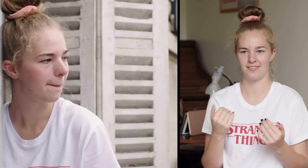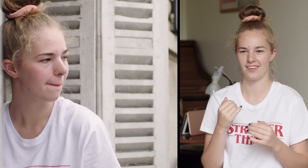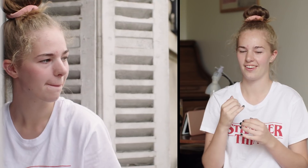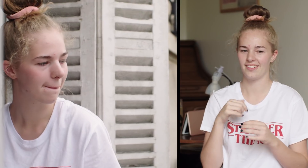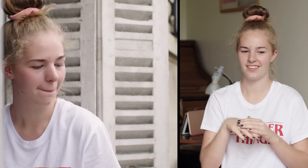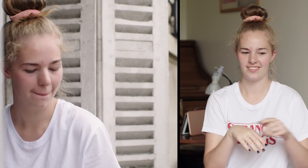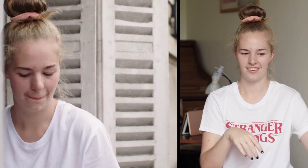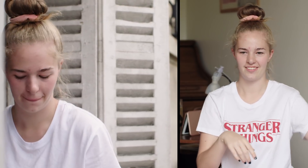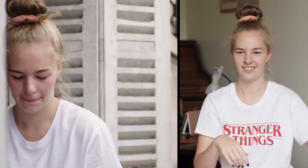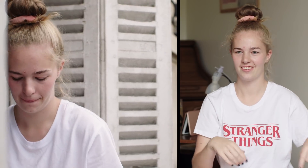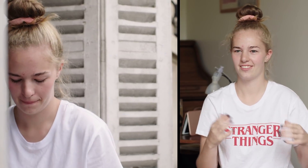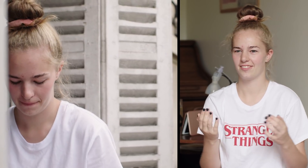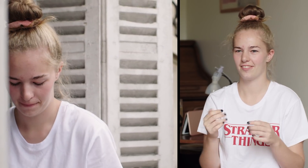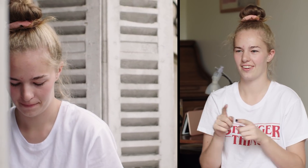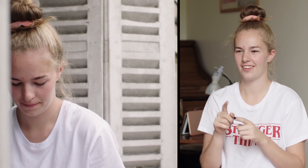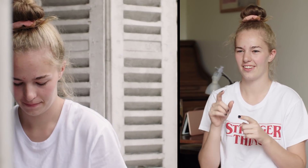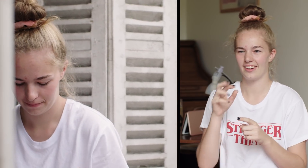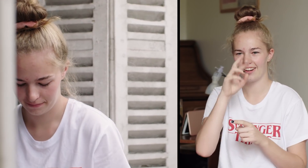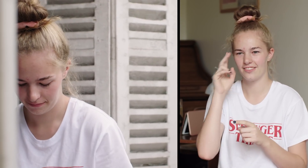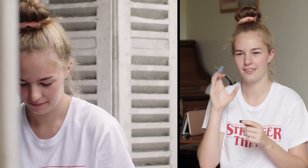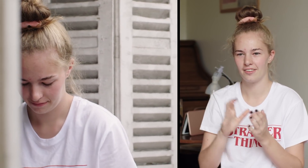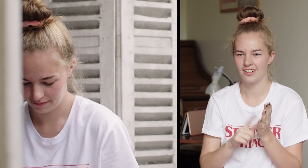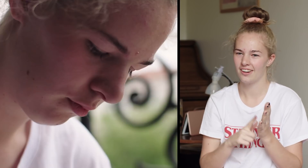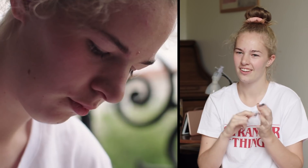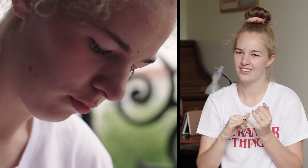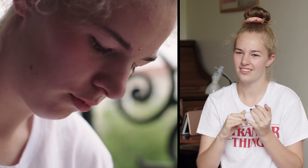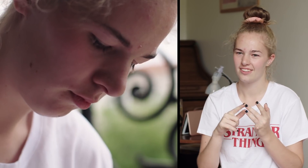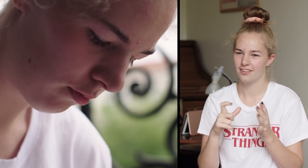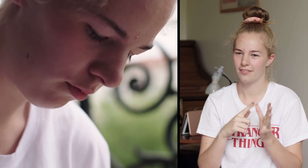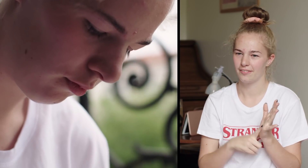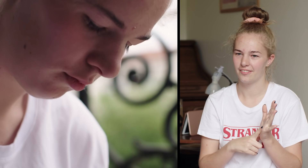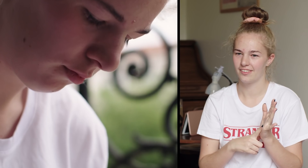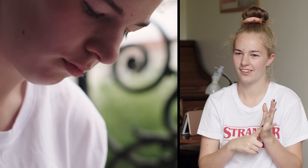It seemed very classical. It reminded me of the classical style,